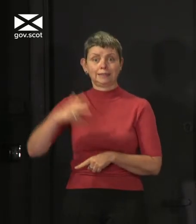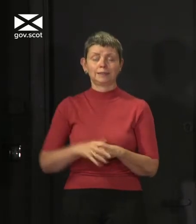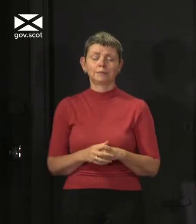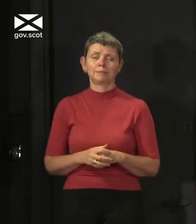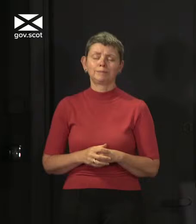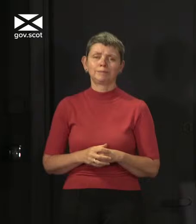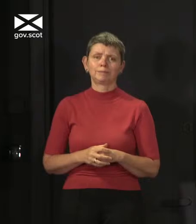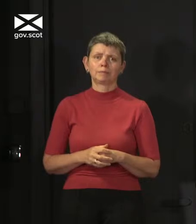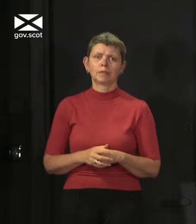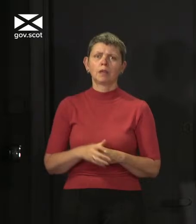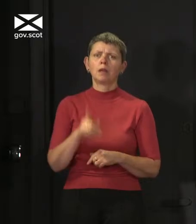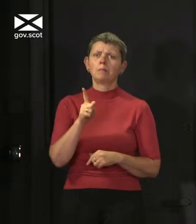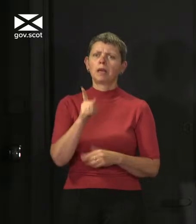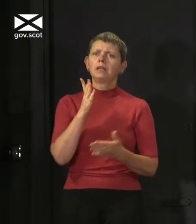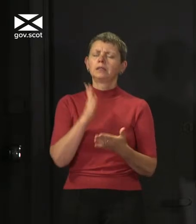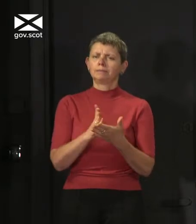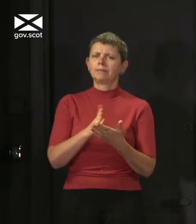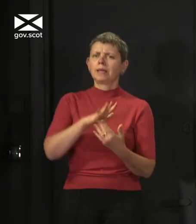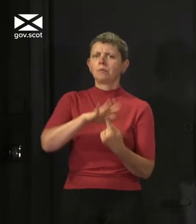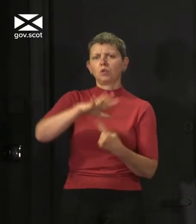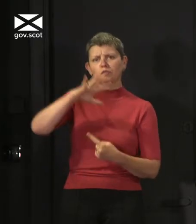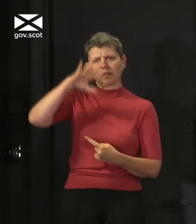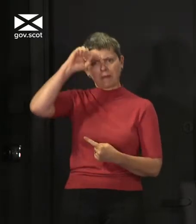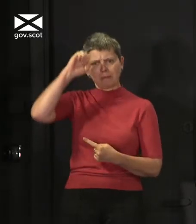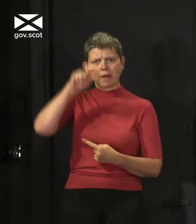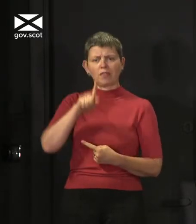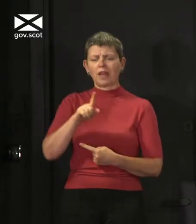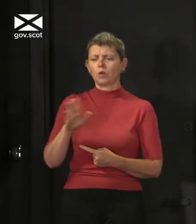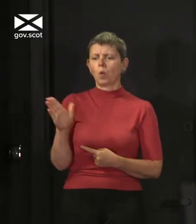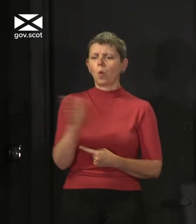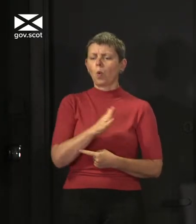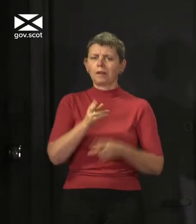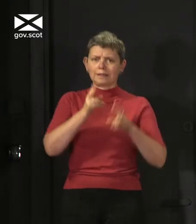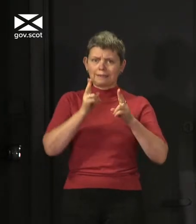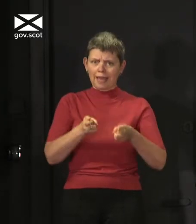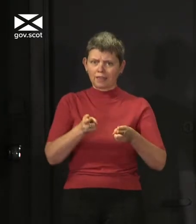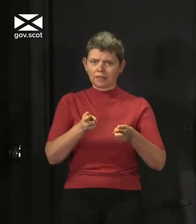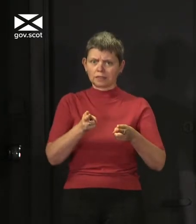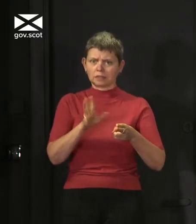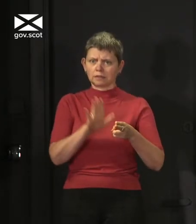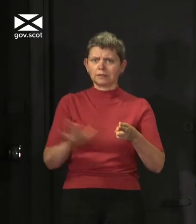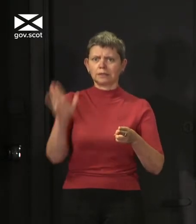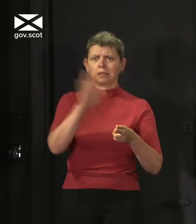We must, of course, always remember that each and every death in Scotland, and indeed anywhere,